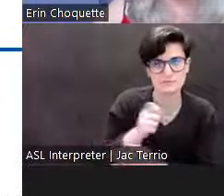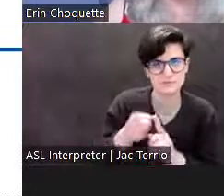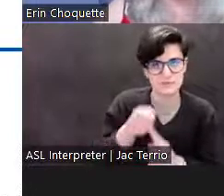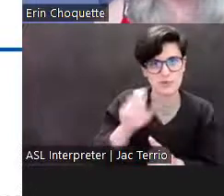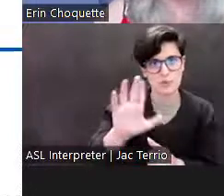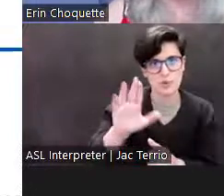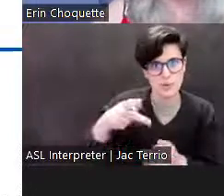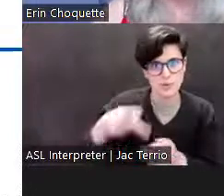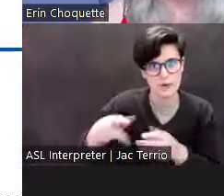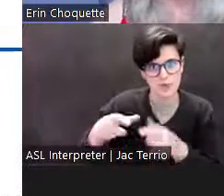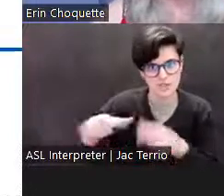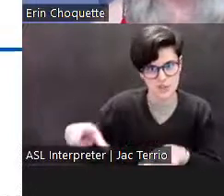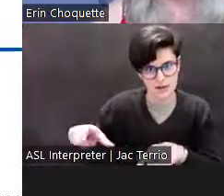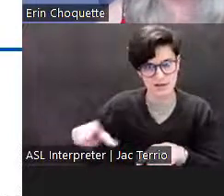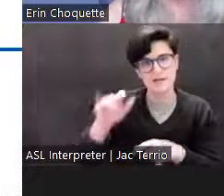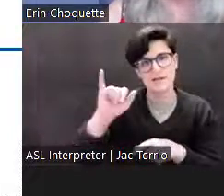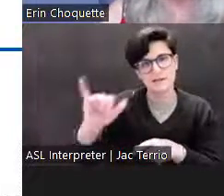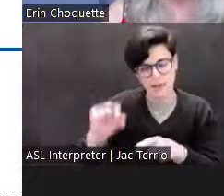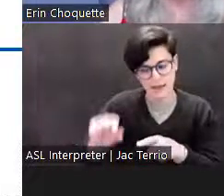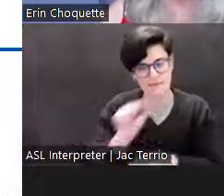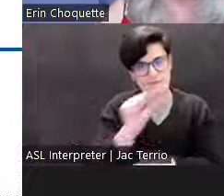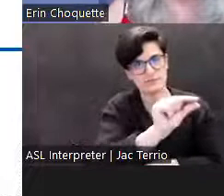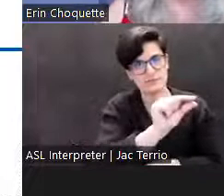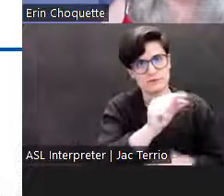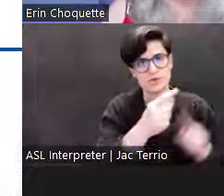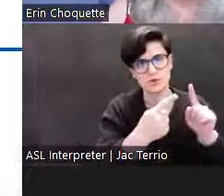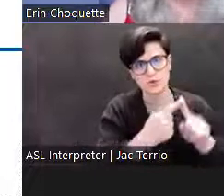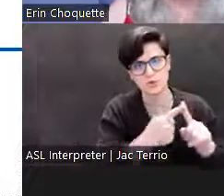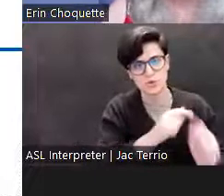to the authority by the employer. 15:48:52 Each quarter and goes into the paid